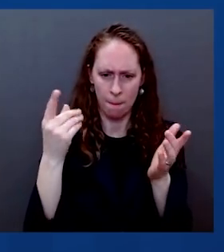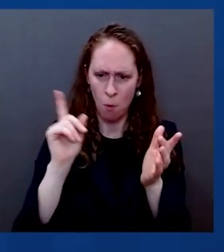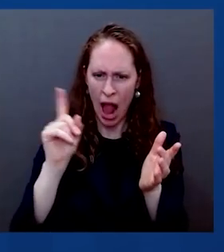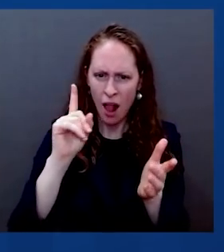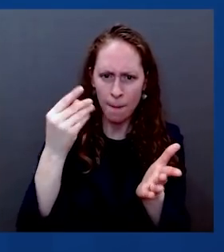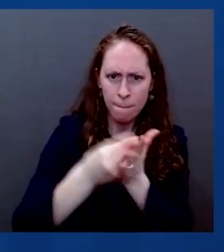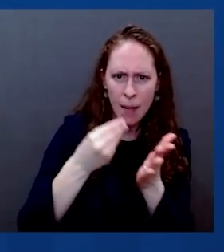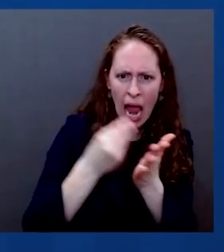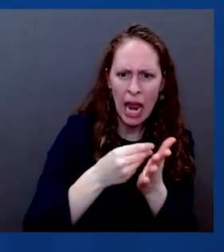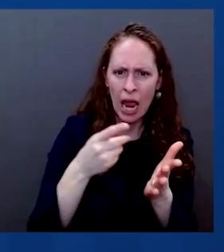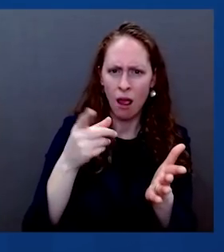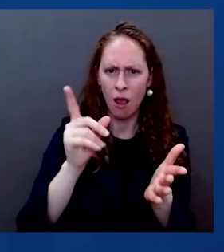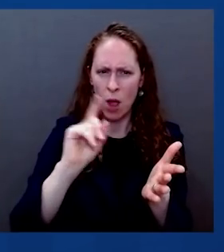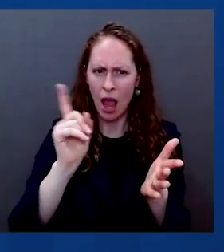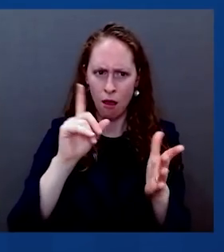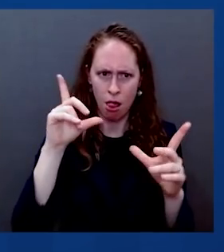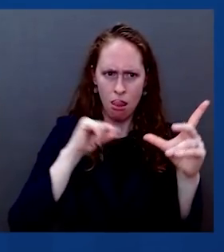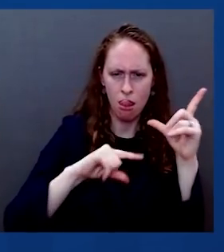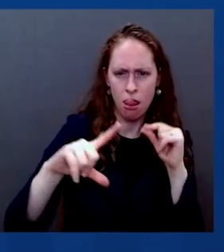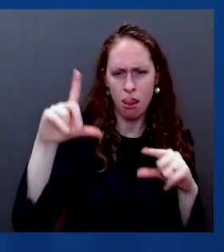the John Lewis Voting Rights Advancement Act.